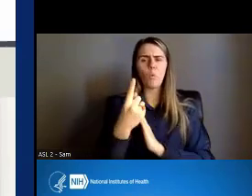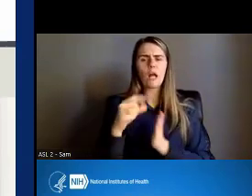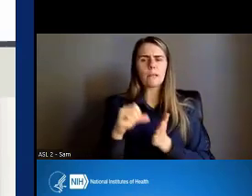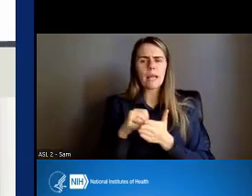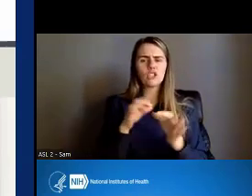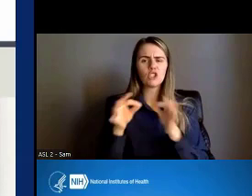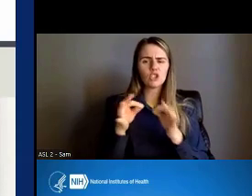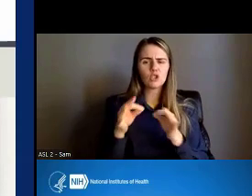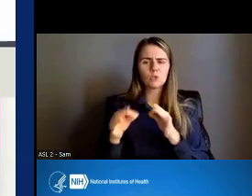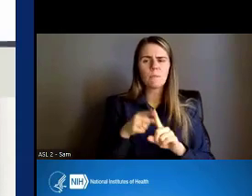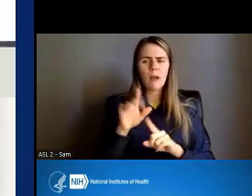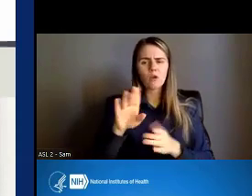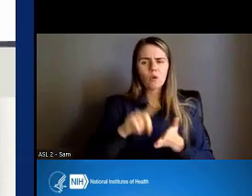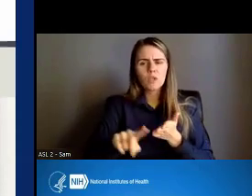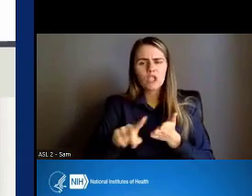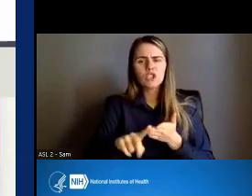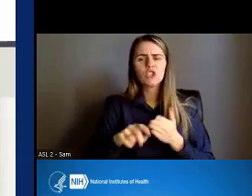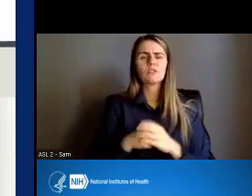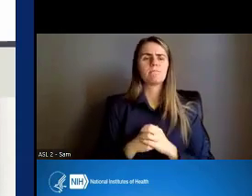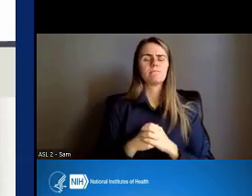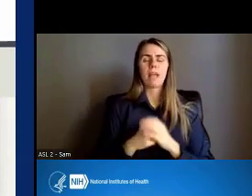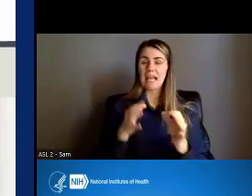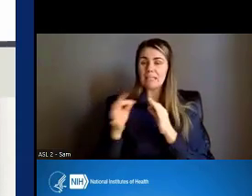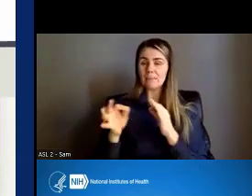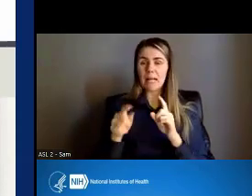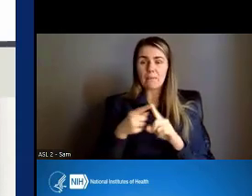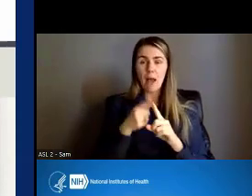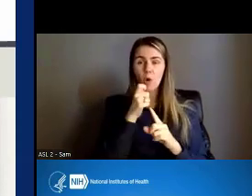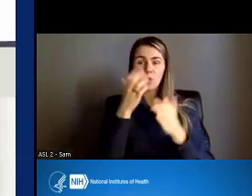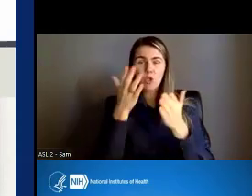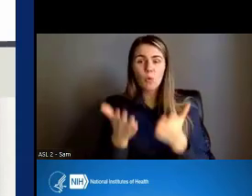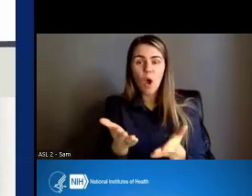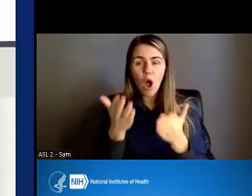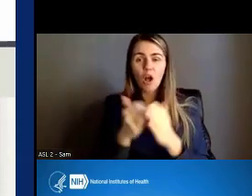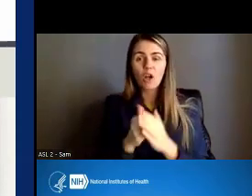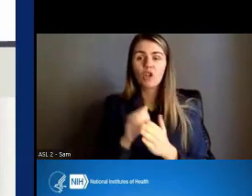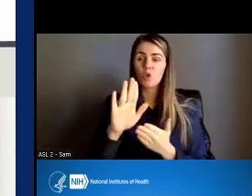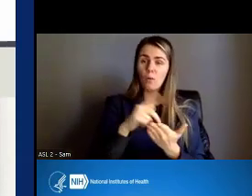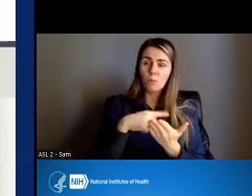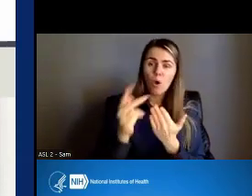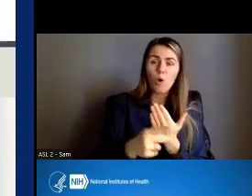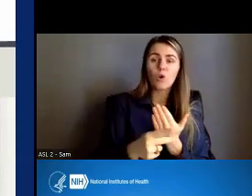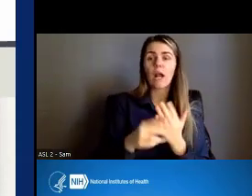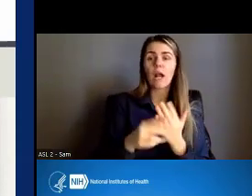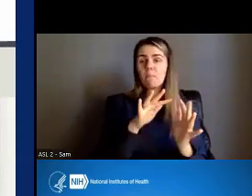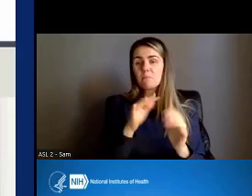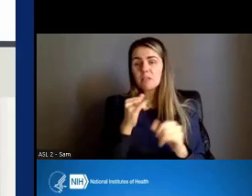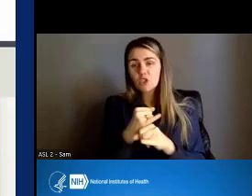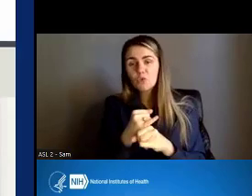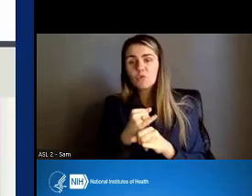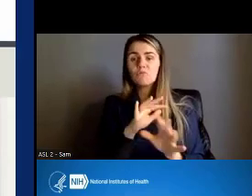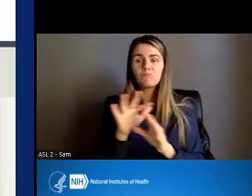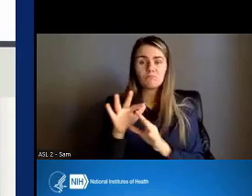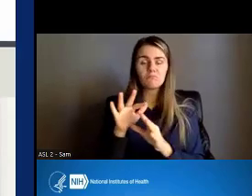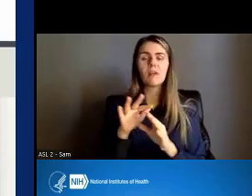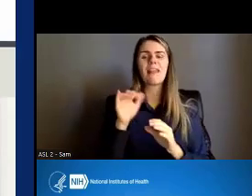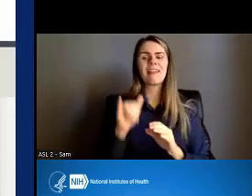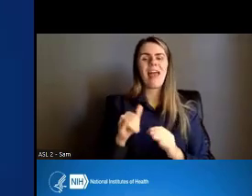your department, your research approach, et cetera. That begins the conversation, and say, "And the receipt date that I'm looking at